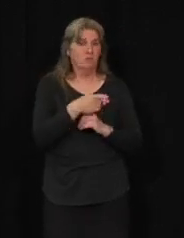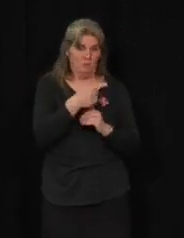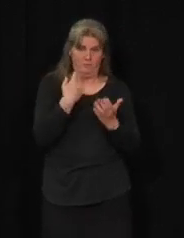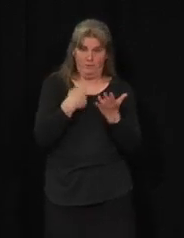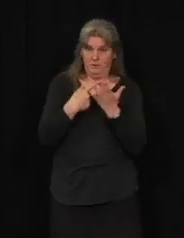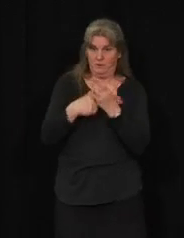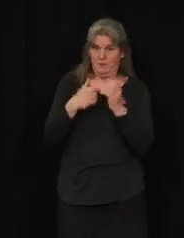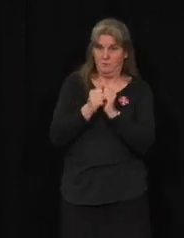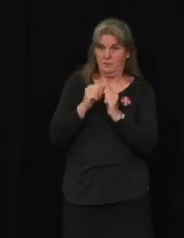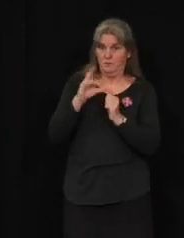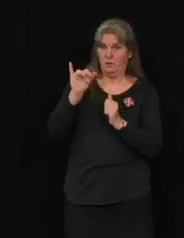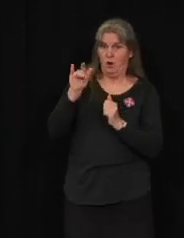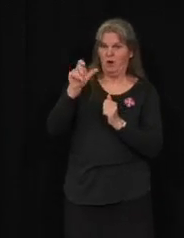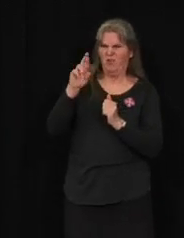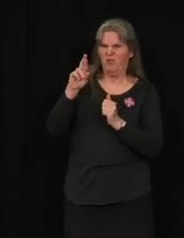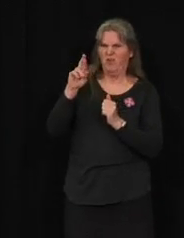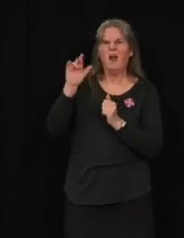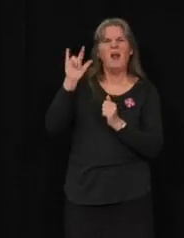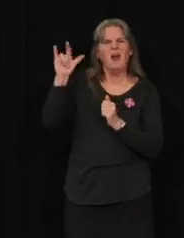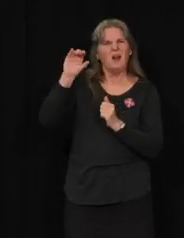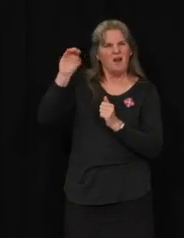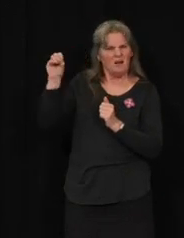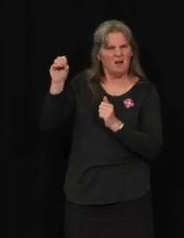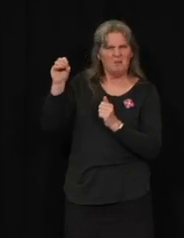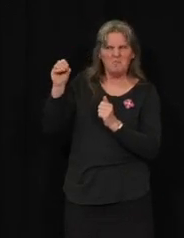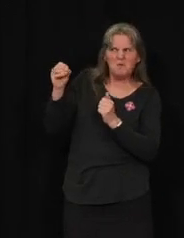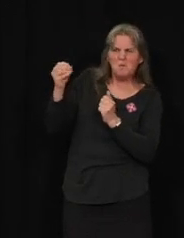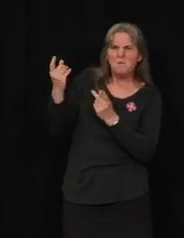talked with Condor about, I guess the logistics of that